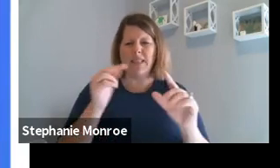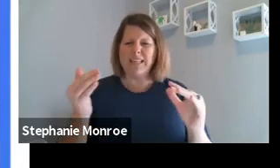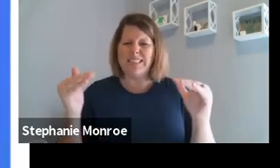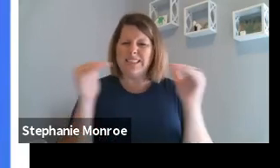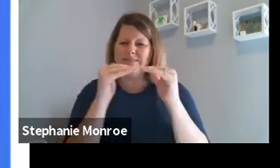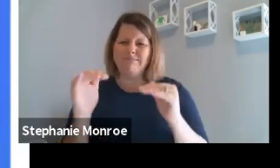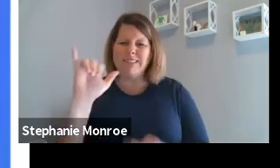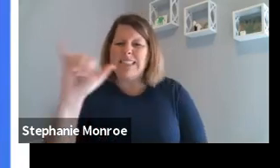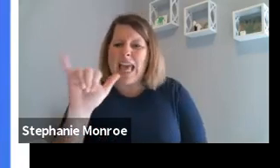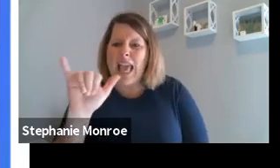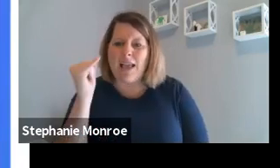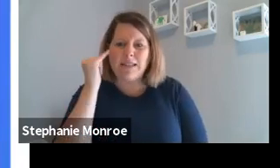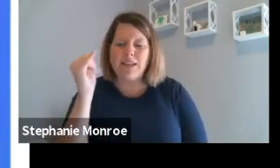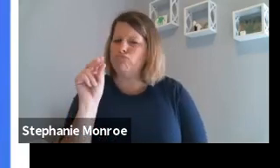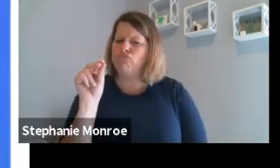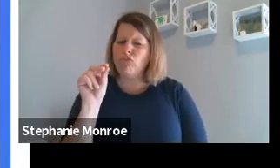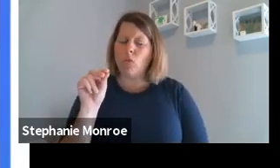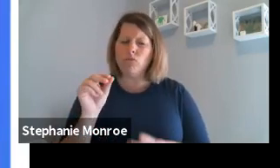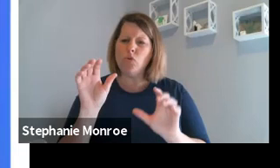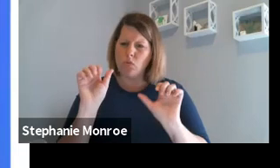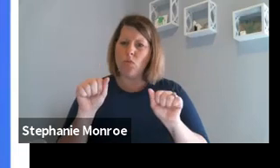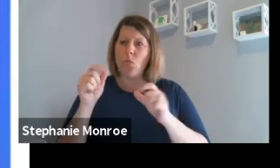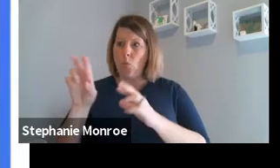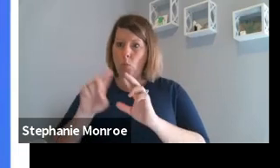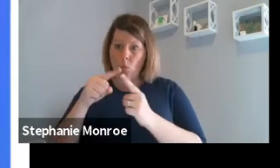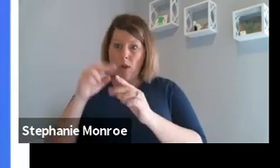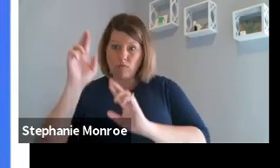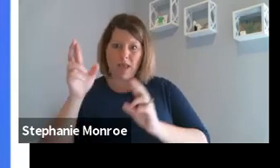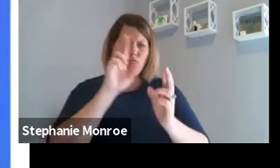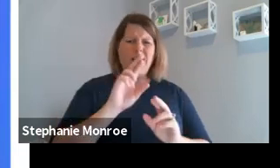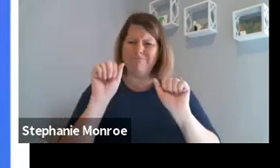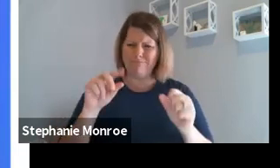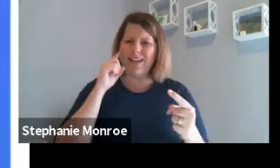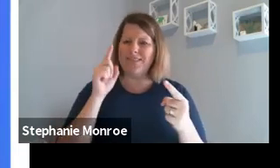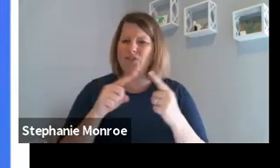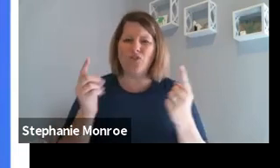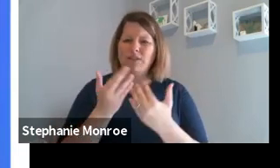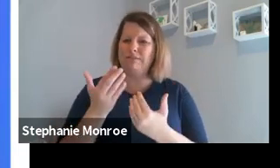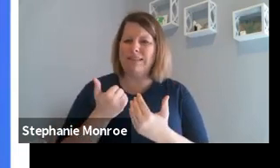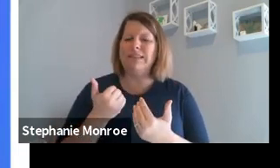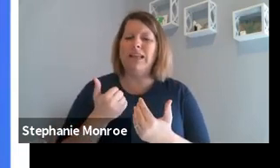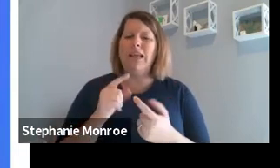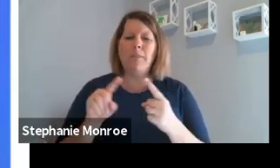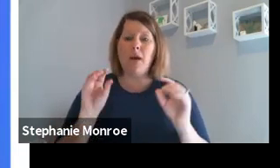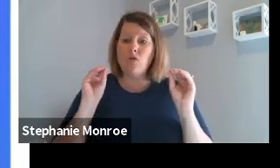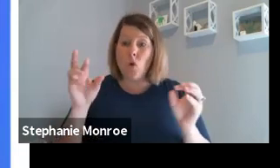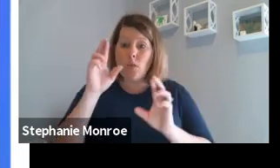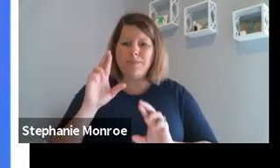there's room for disagreement. But when there isn't respect then, there is no way in which people can express themselves freely,